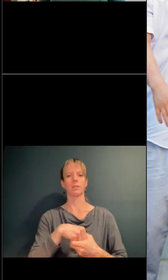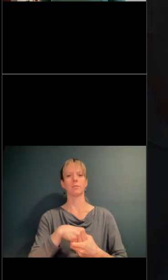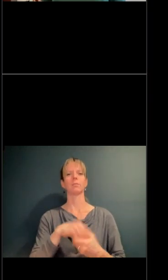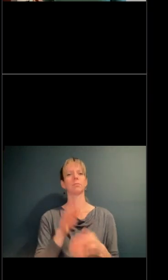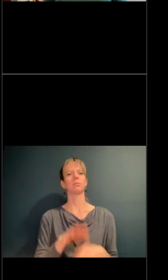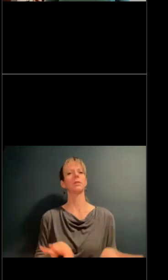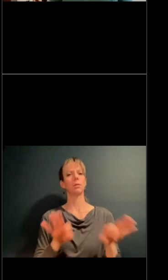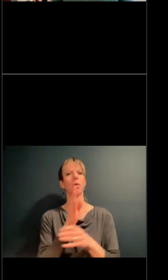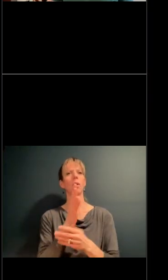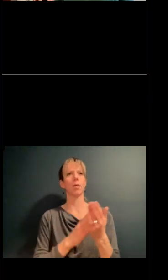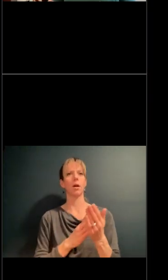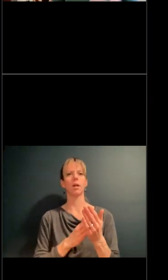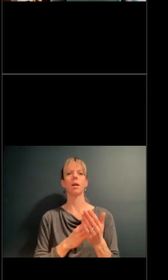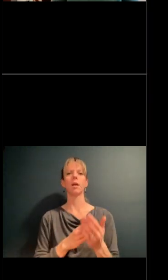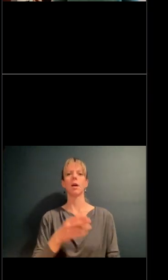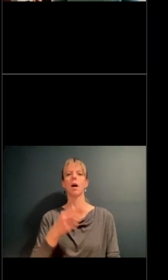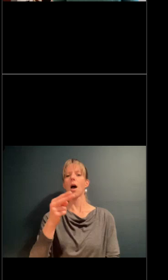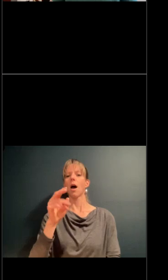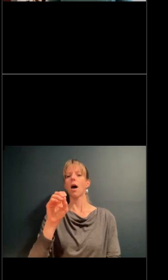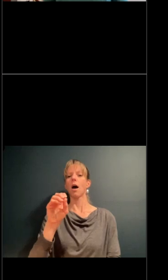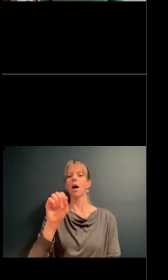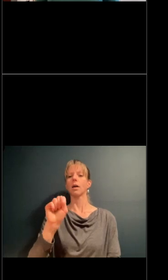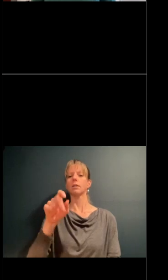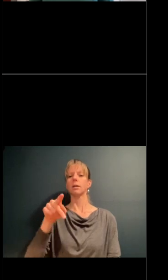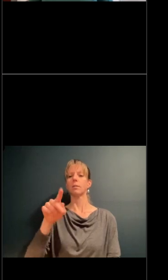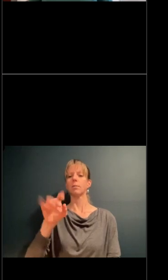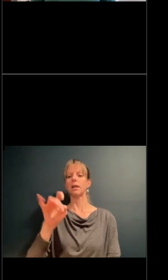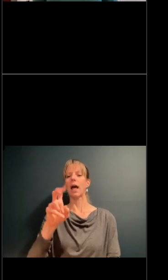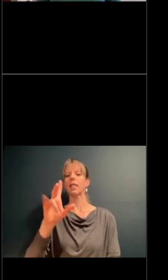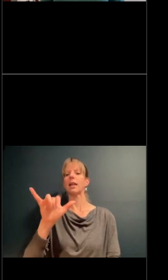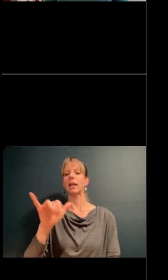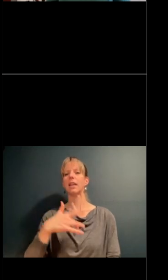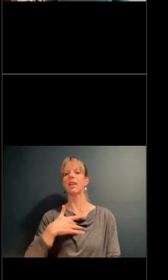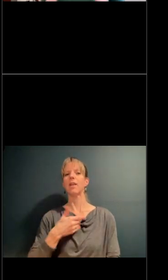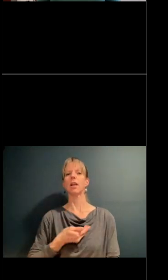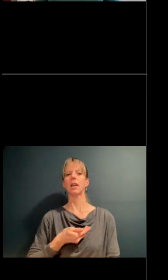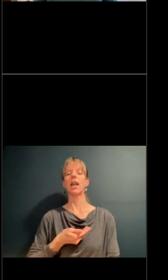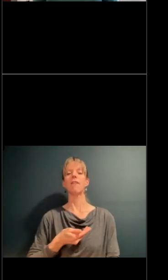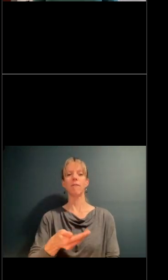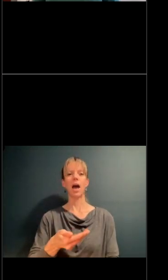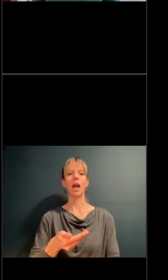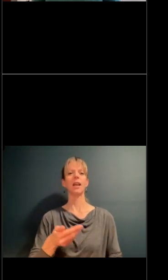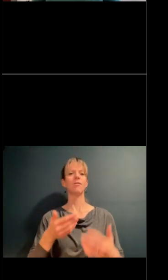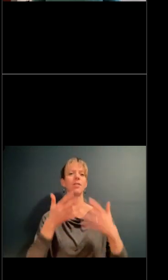And hospitality for people with developmental disabilities isn't complicated.